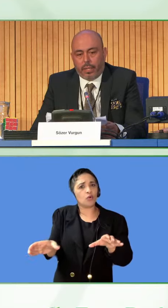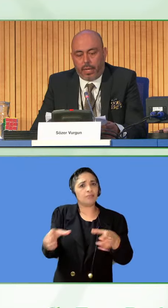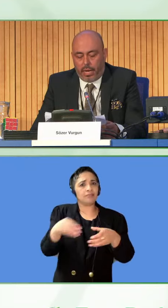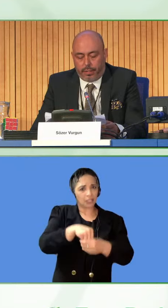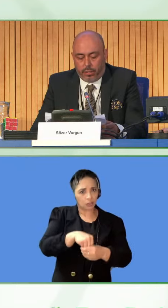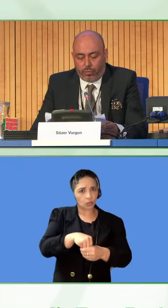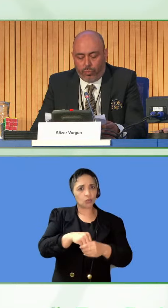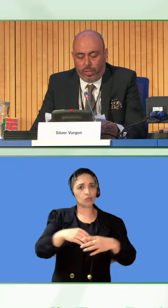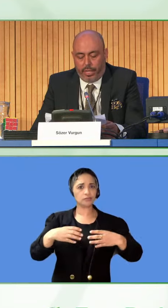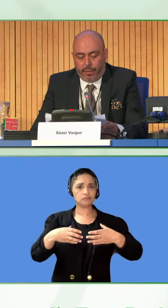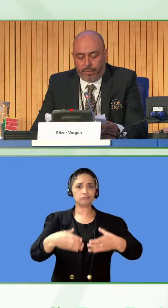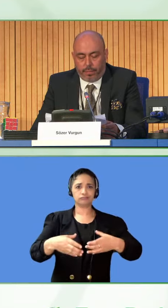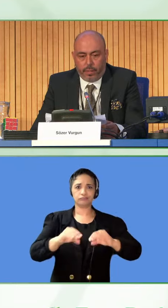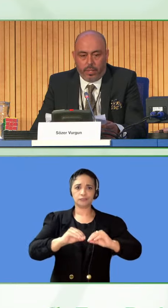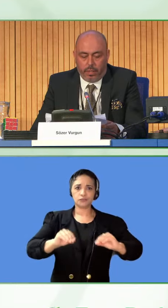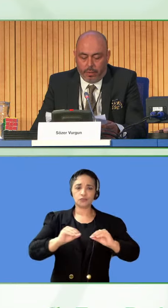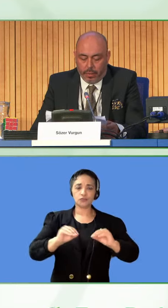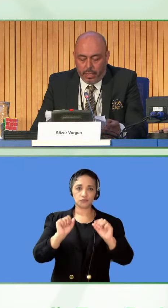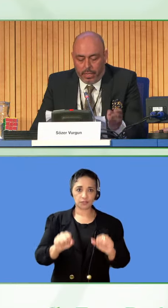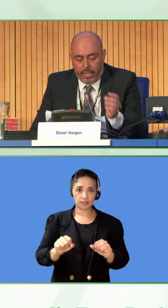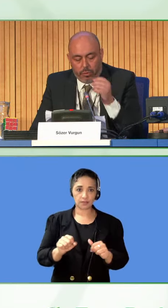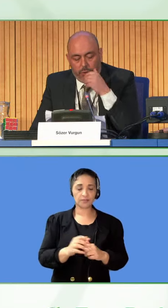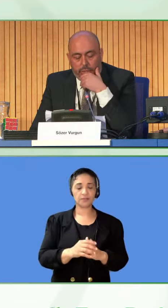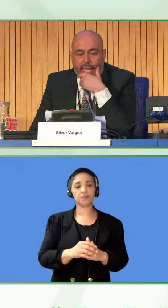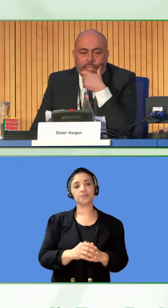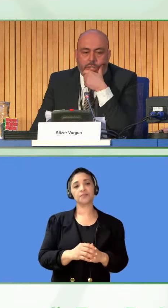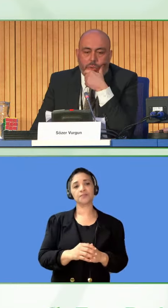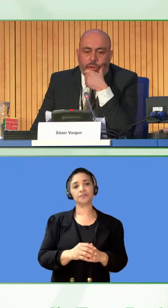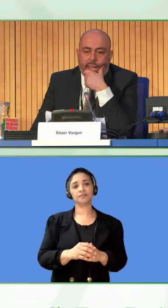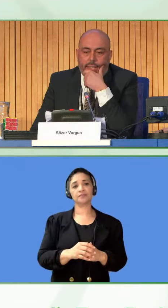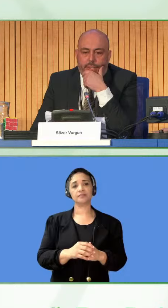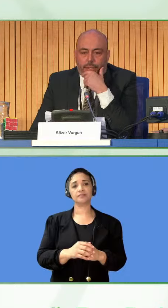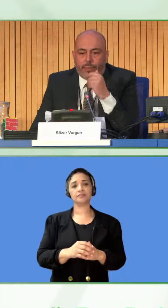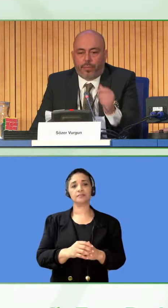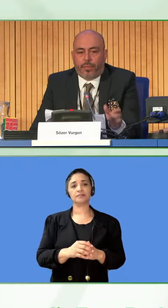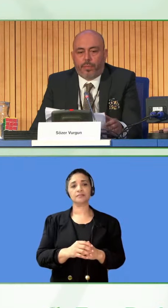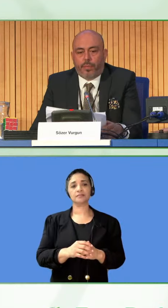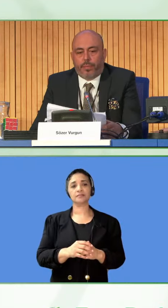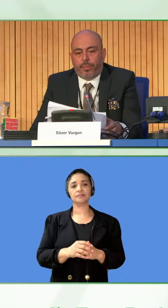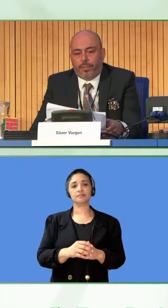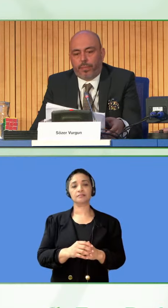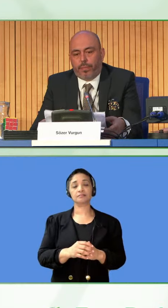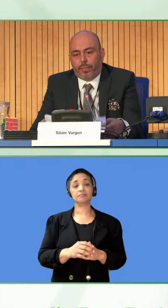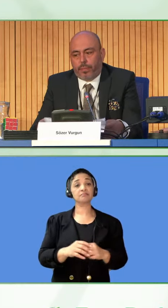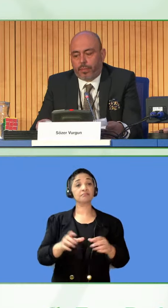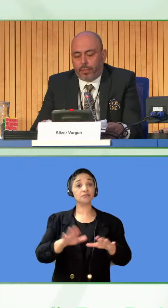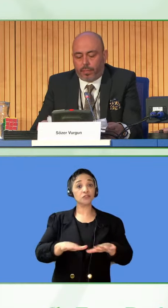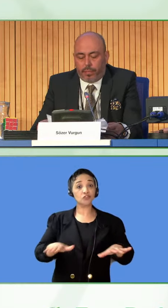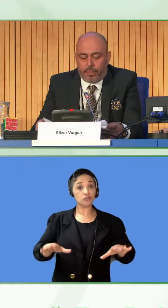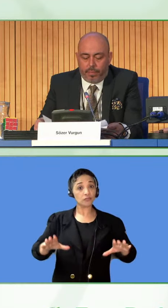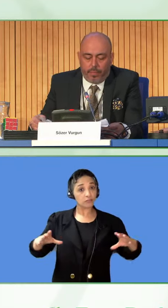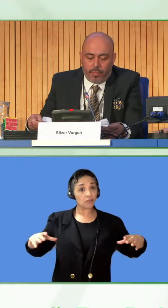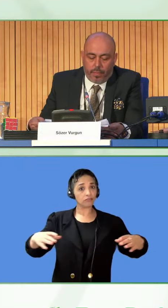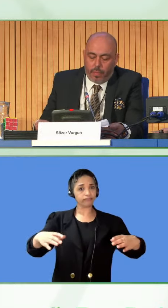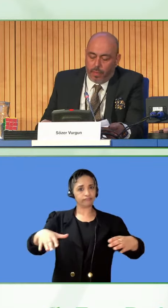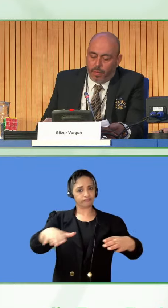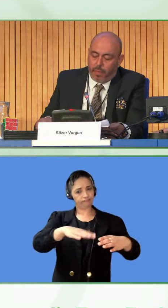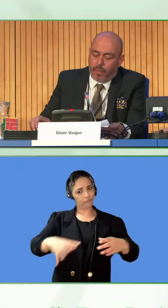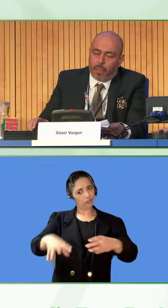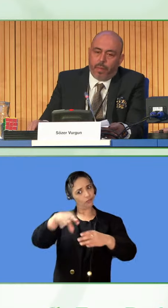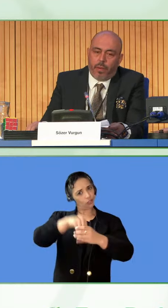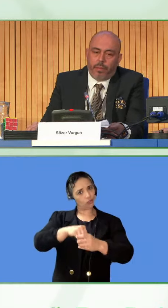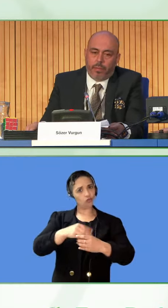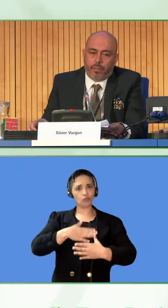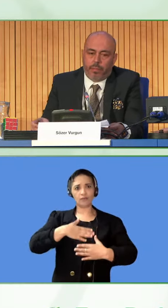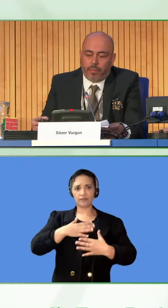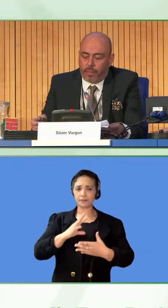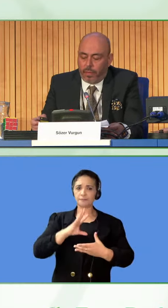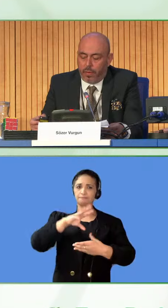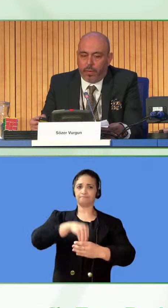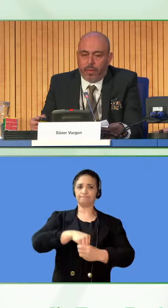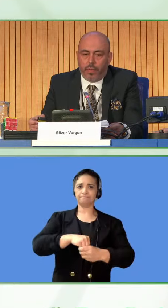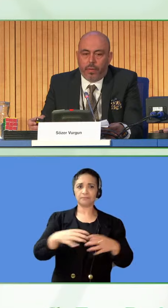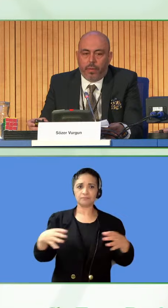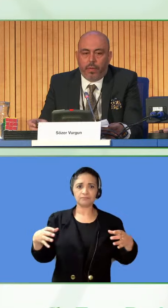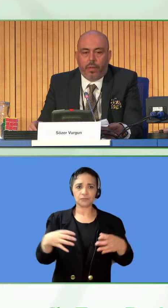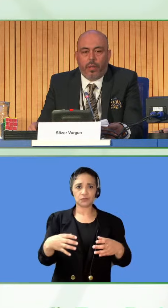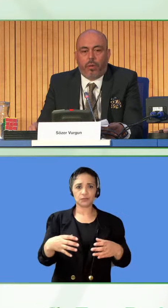But are fully integrated together.